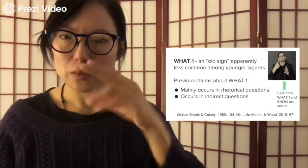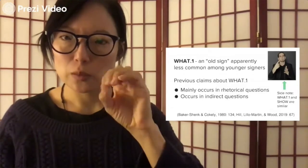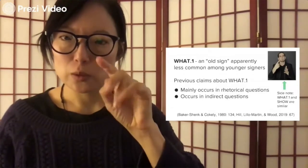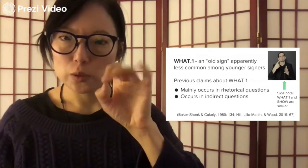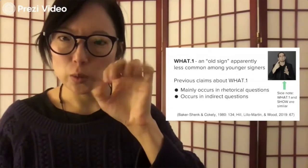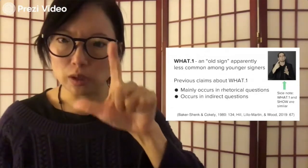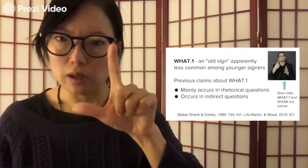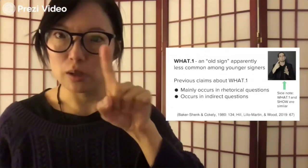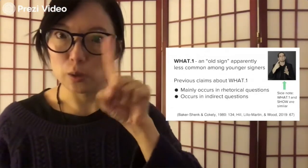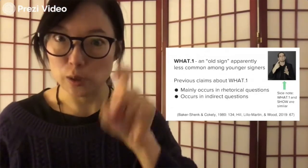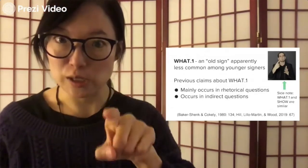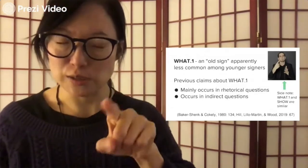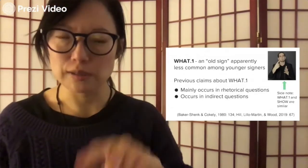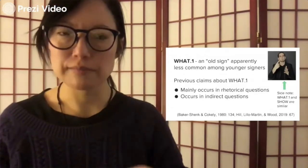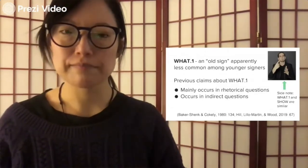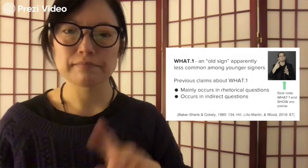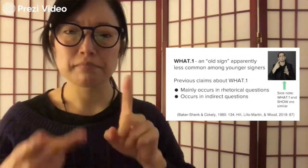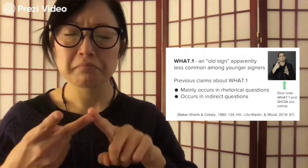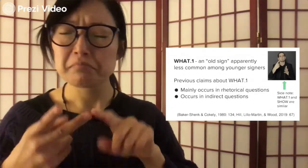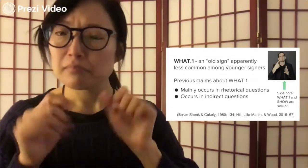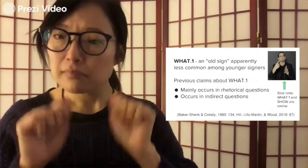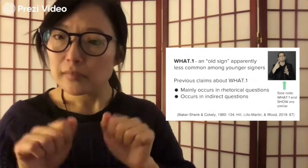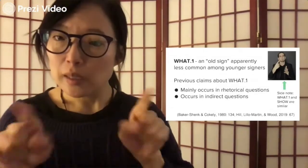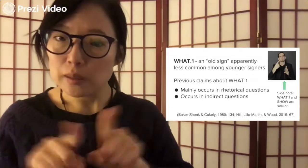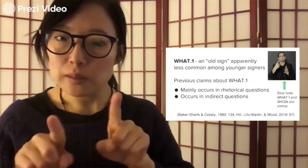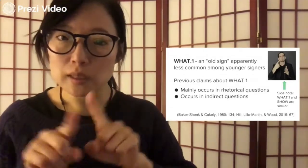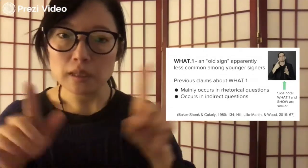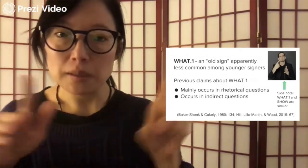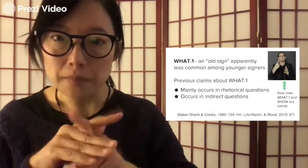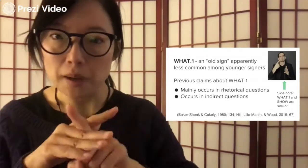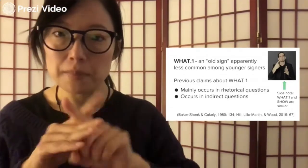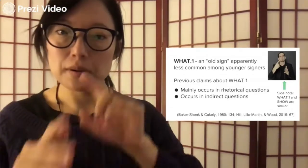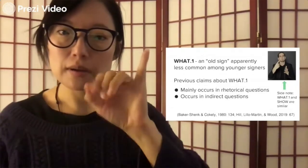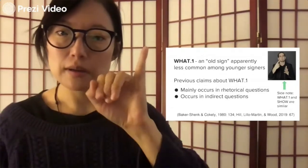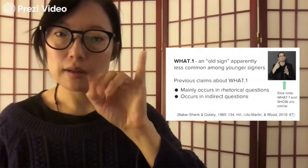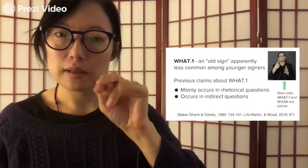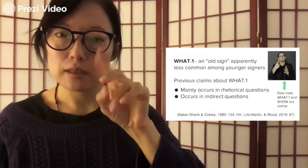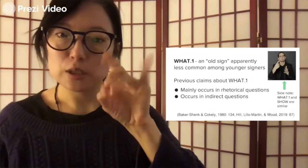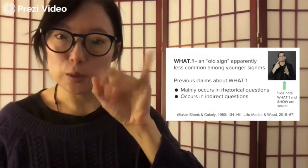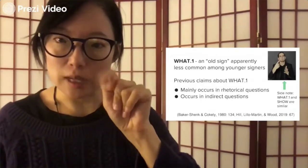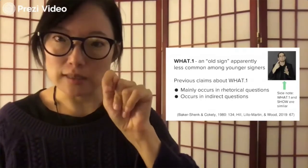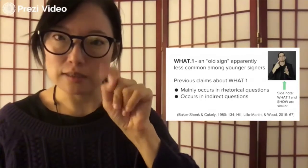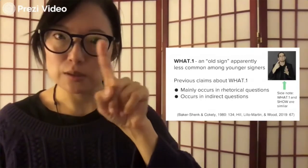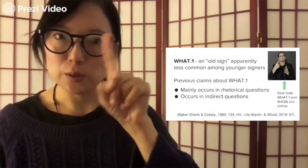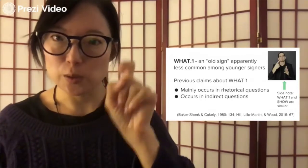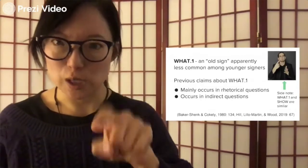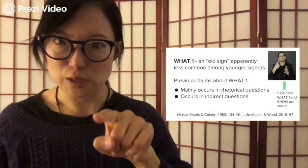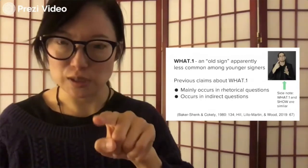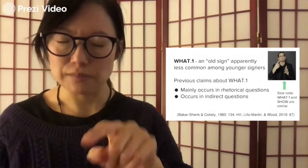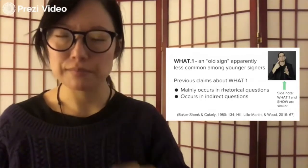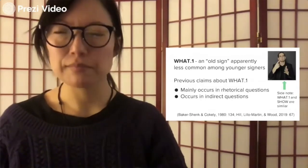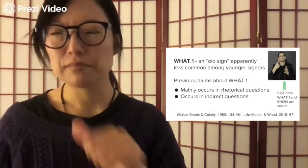rhetorical questions. It also occurs in indirect questions,